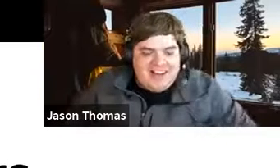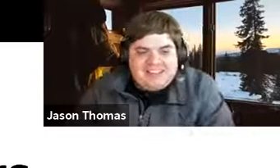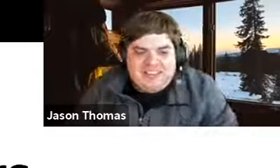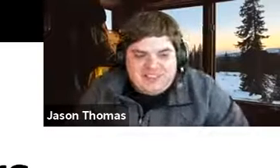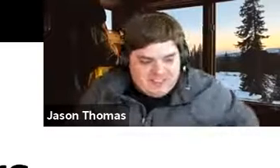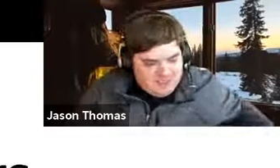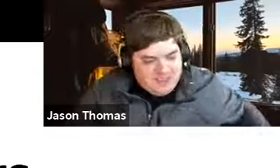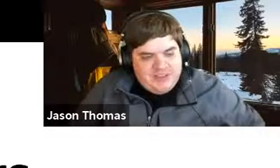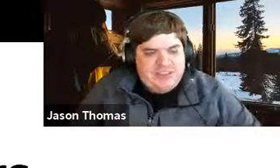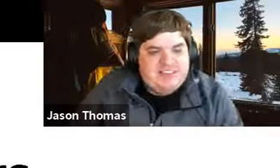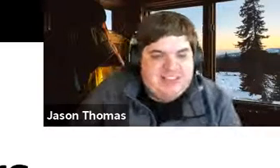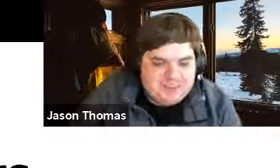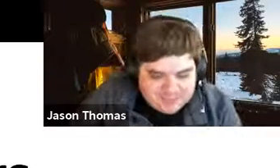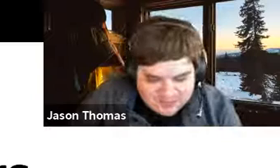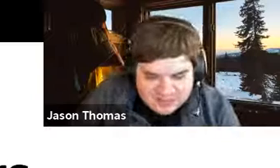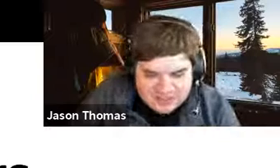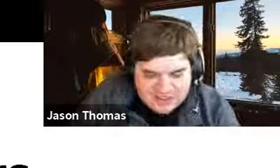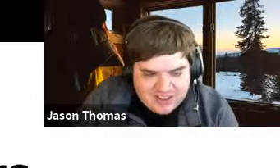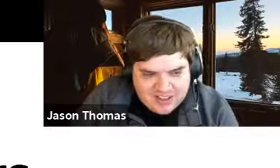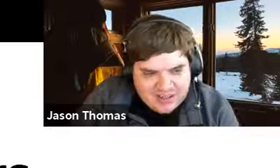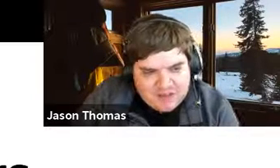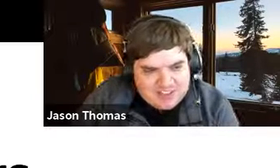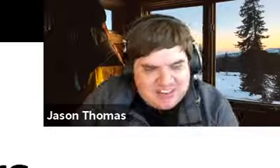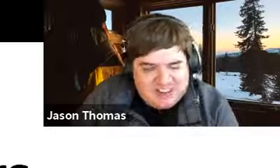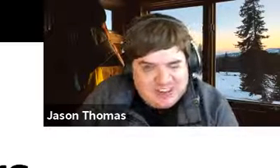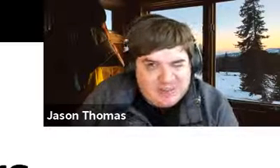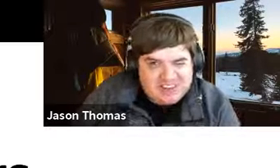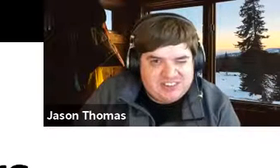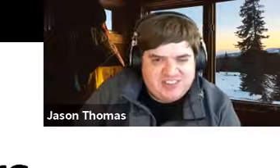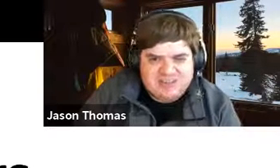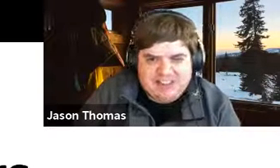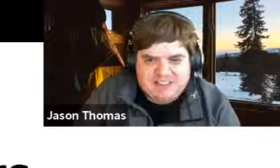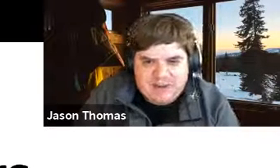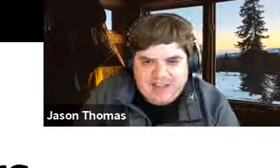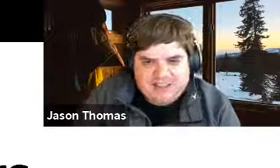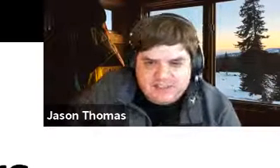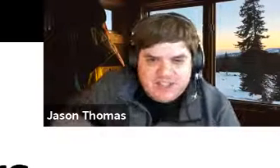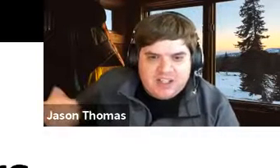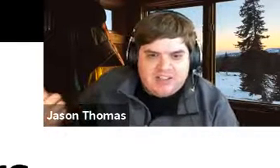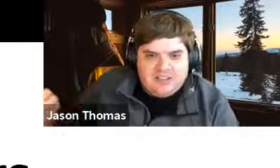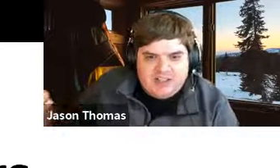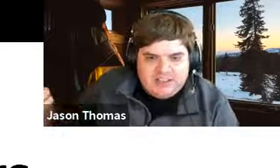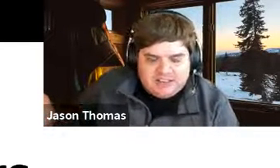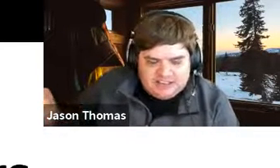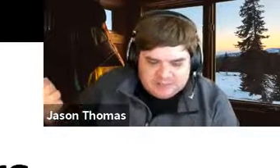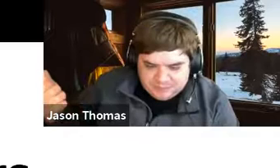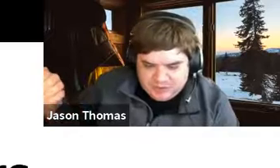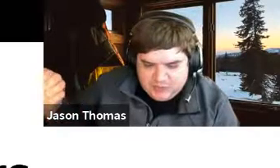Unknown: So what you would do is, um, I believe it's the term that's usually called is mastery paths. And so what it is, is, you